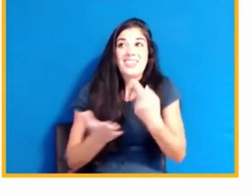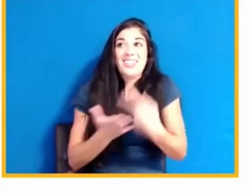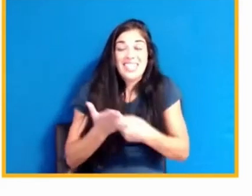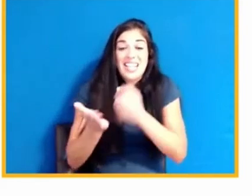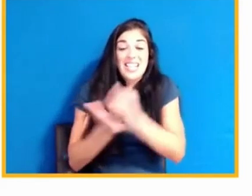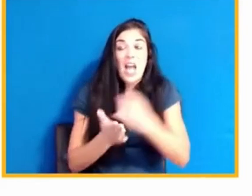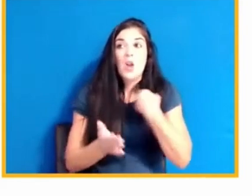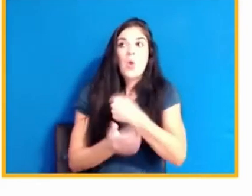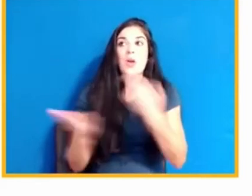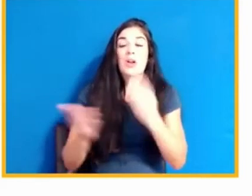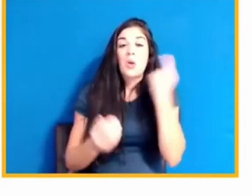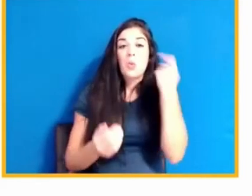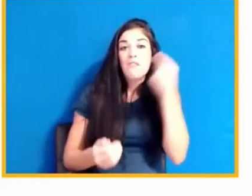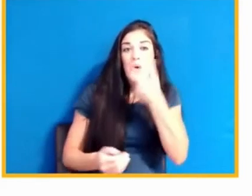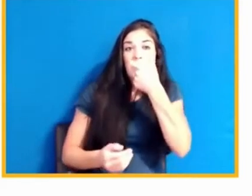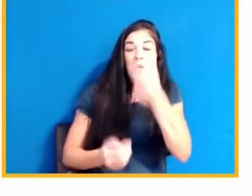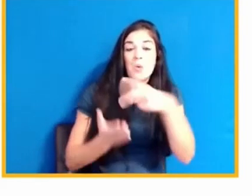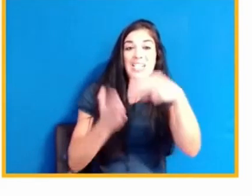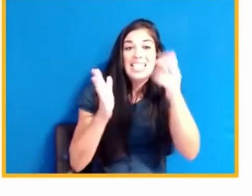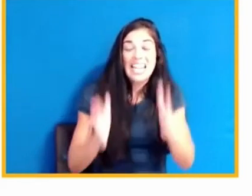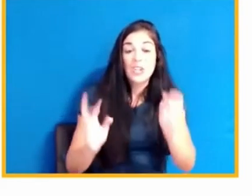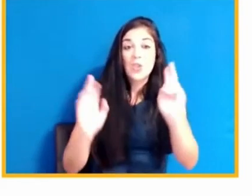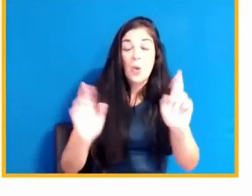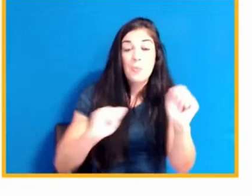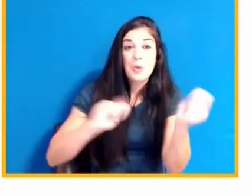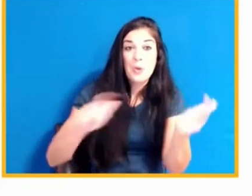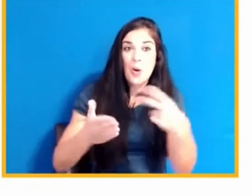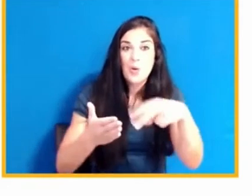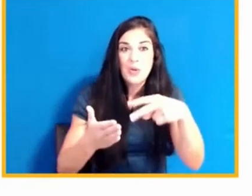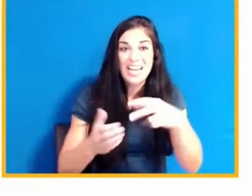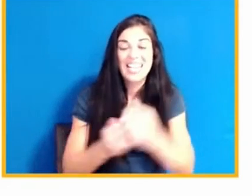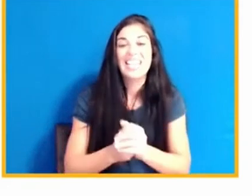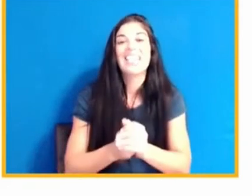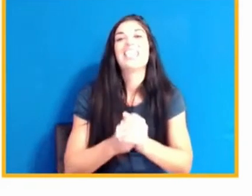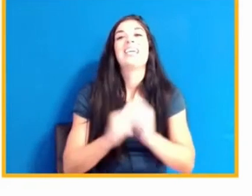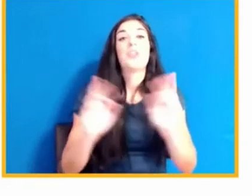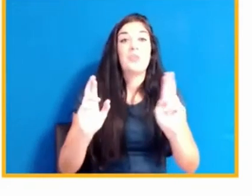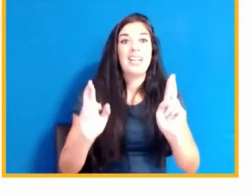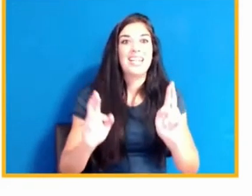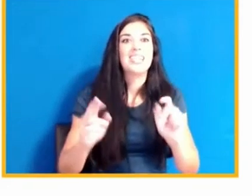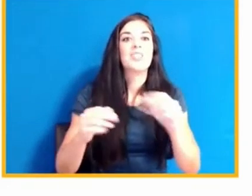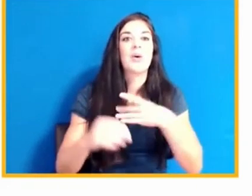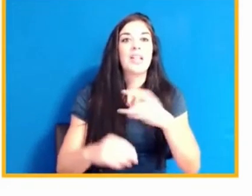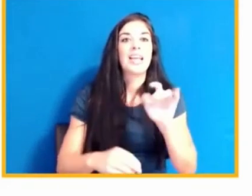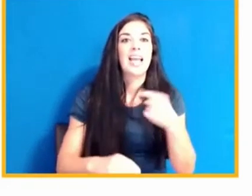here to watch some dancers and I hope everybody's ready because like I said, we've got 22